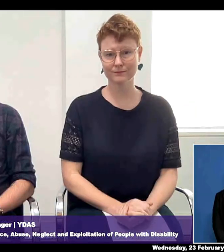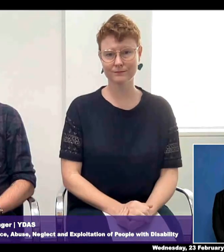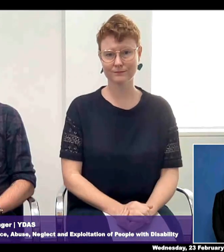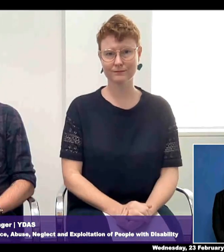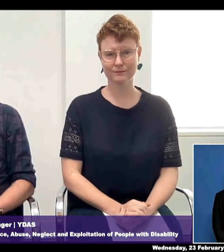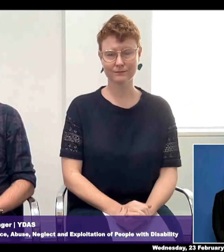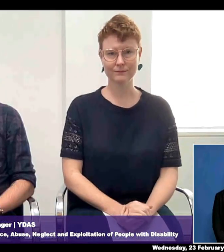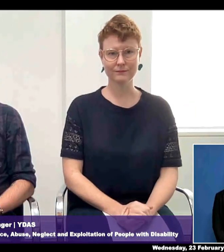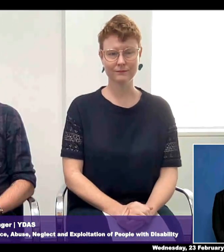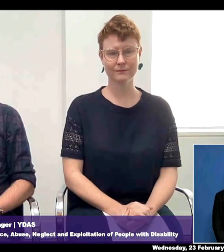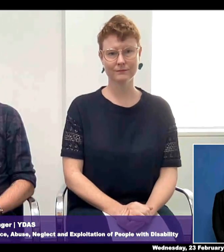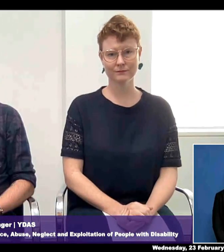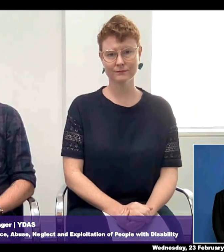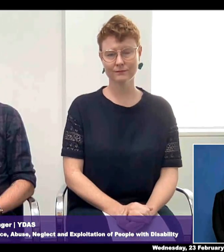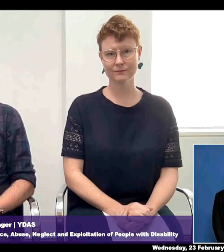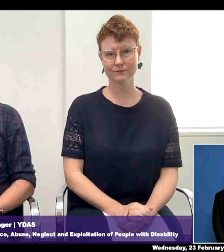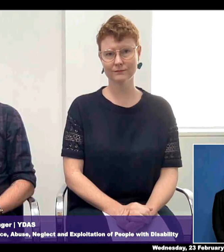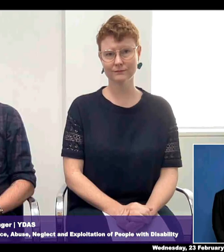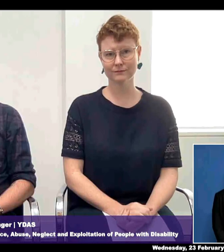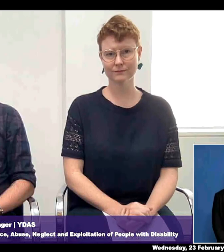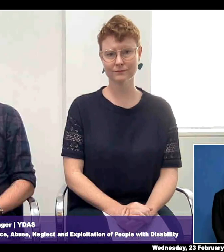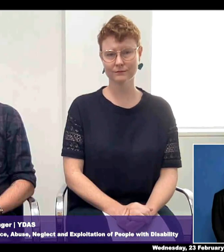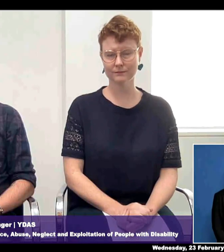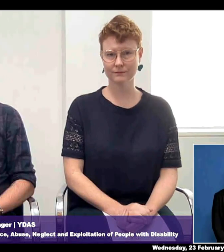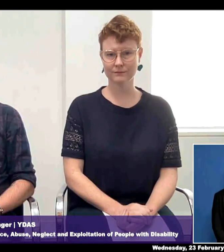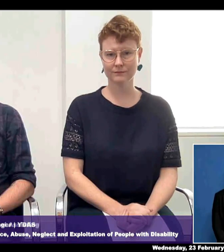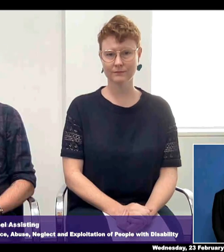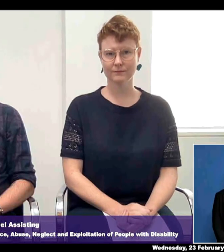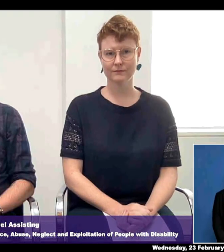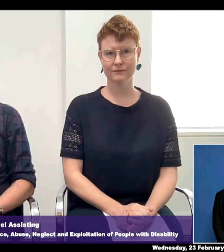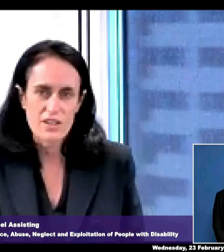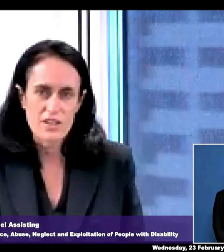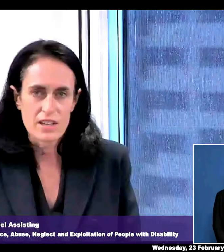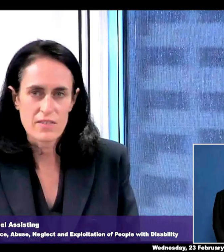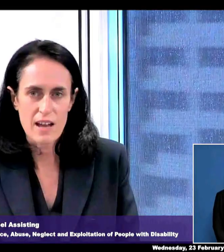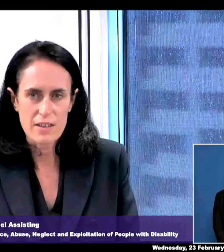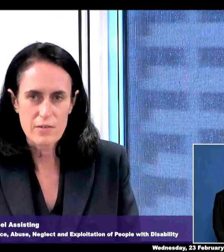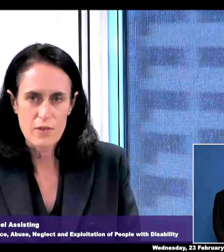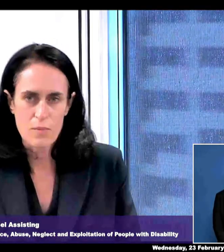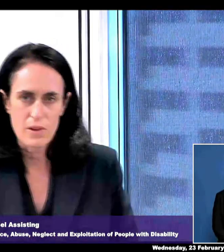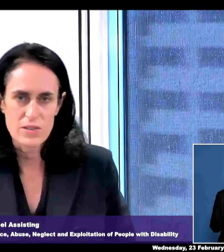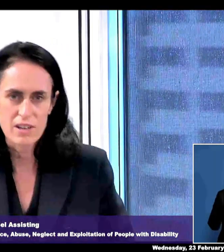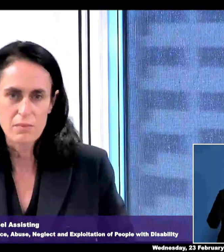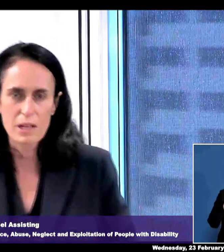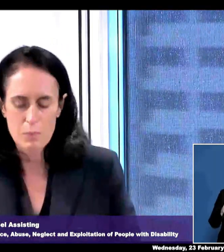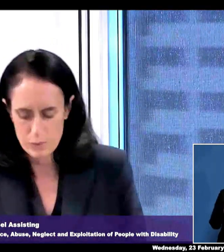MS McMAHON: And, Mija, from the information you have gathered from those young people,